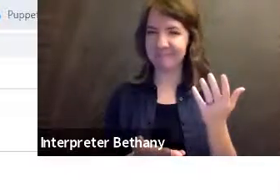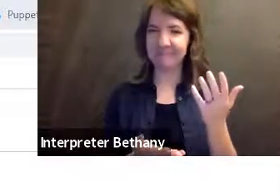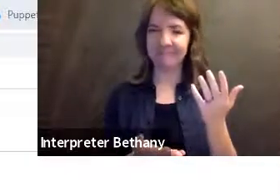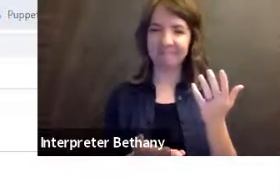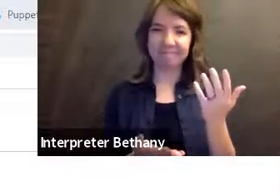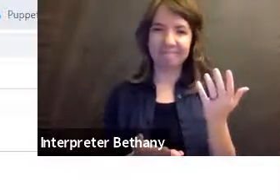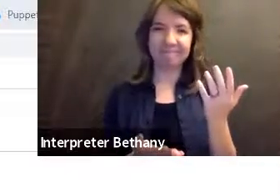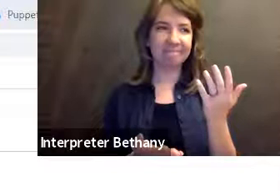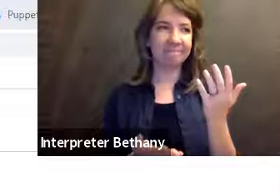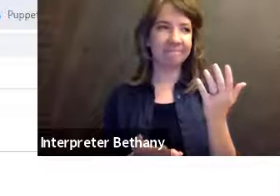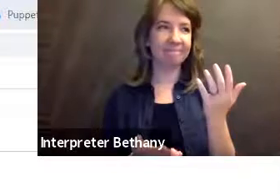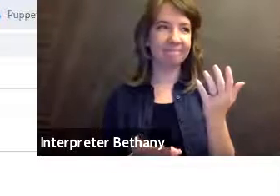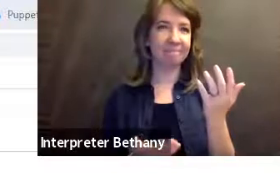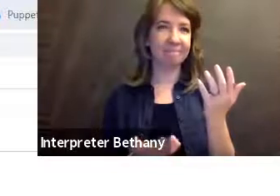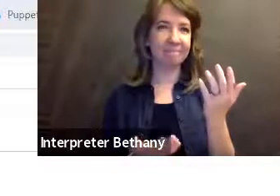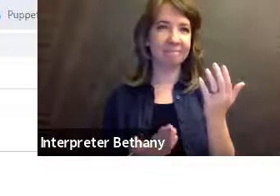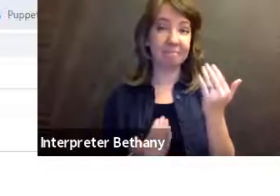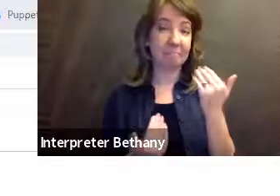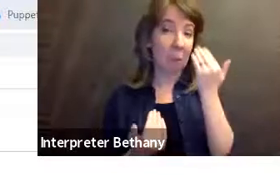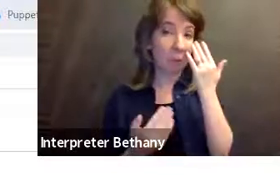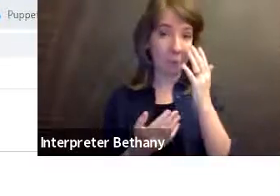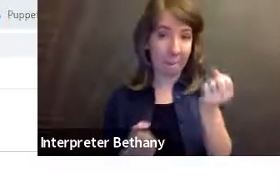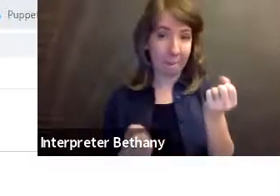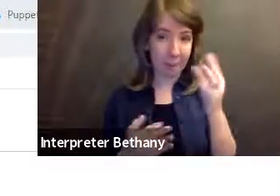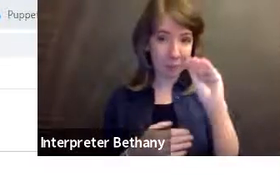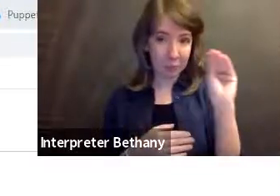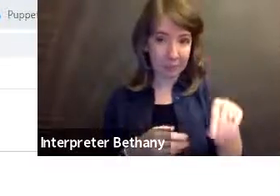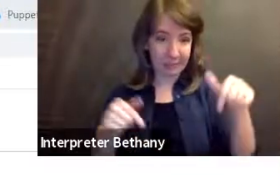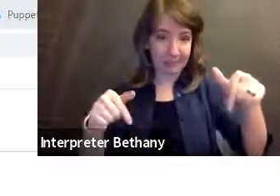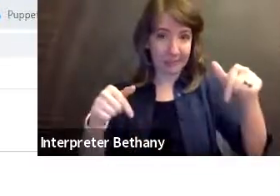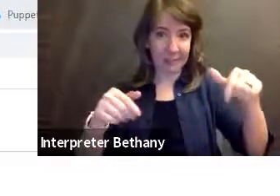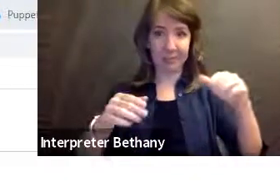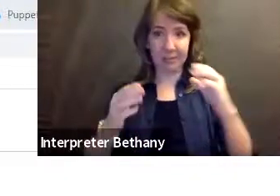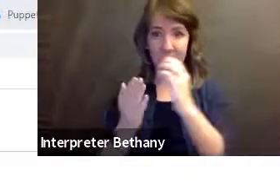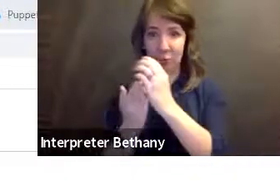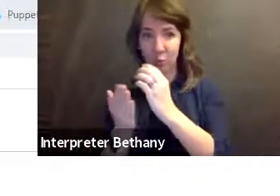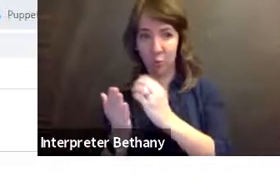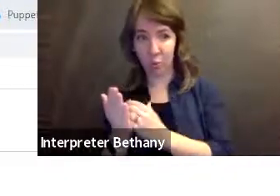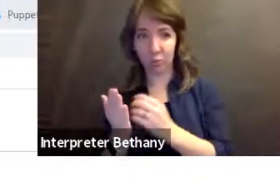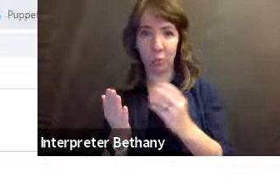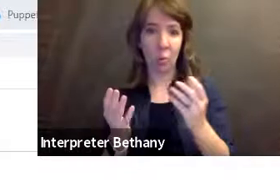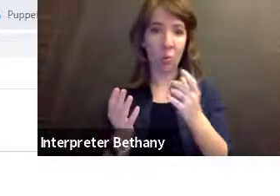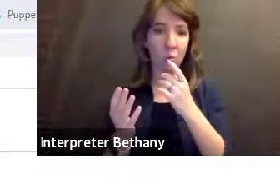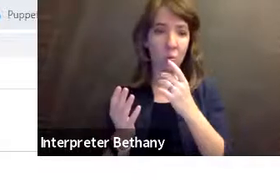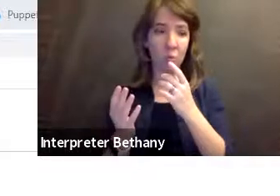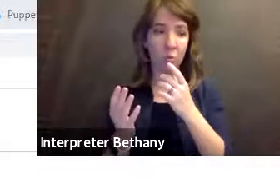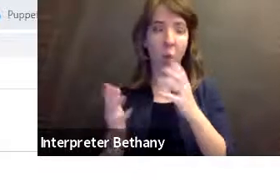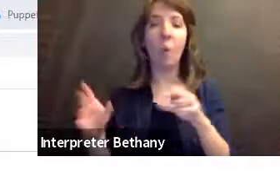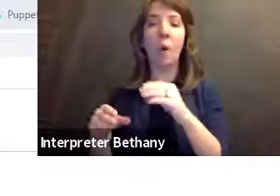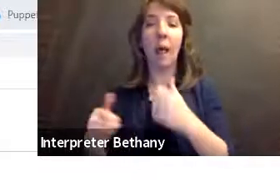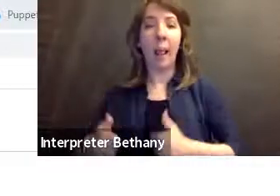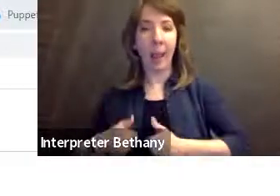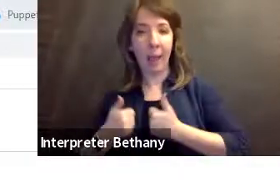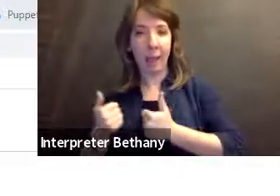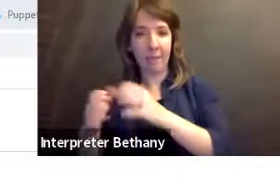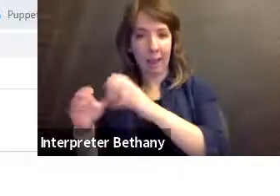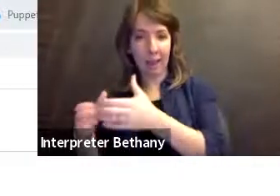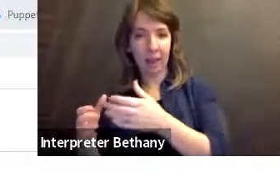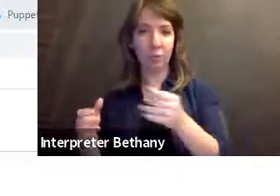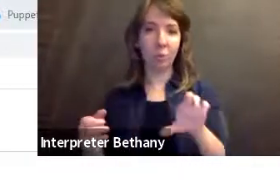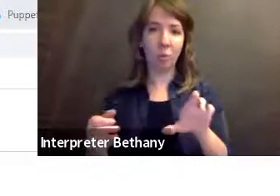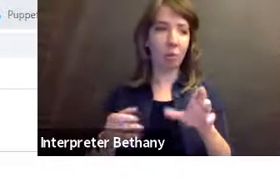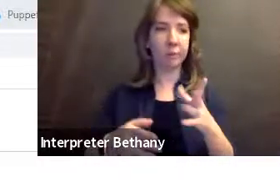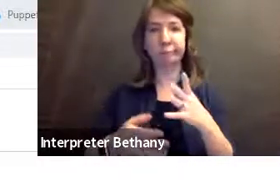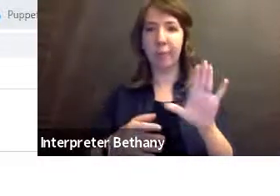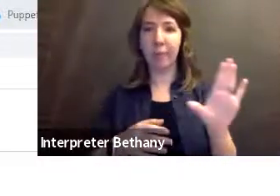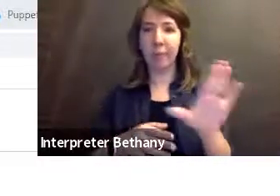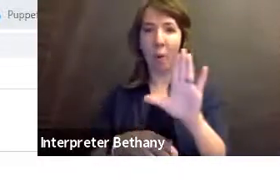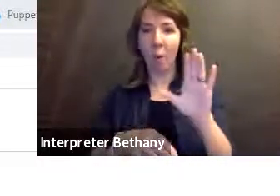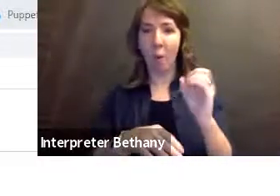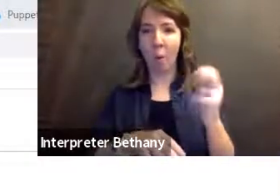Linda Kobashigawa: I don't know the percentage of his courses versus who's doing asynchronous, but we you know we just realize it's going to be a lot harder to pay